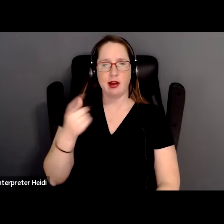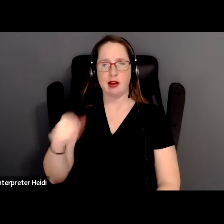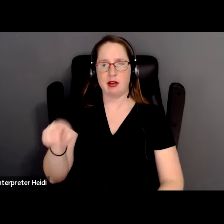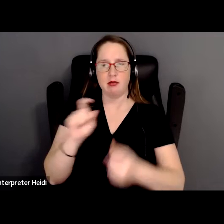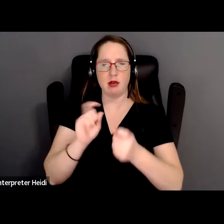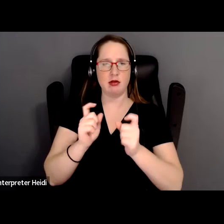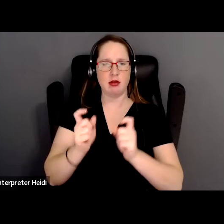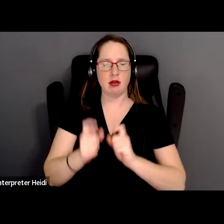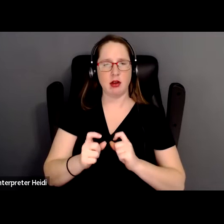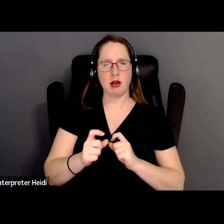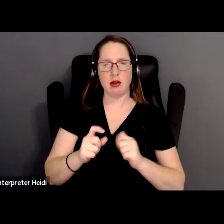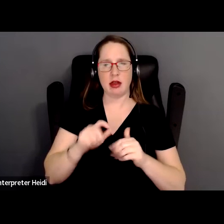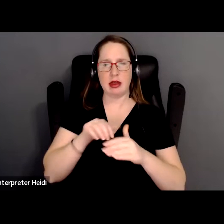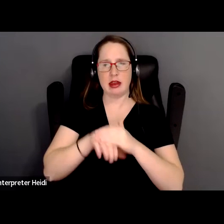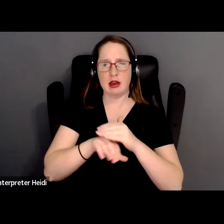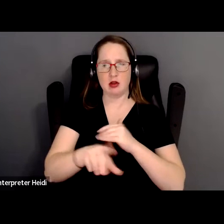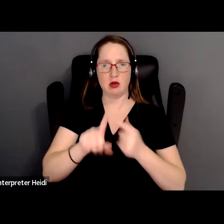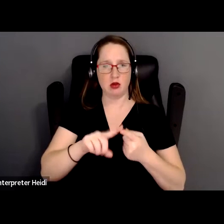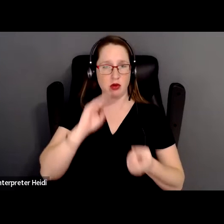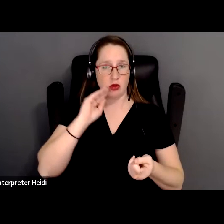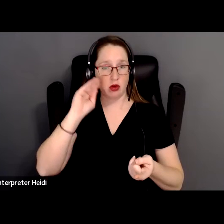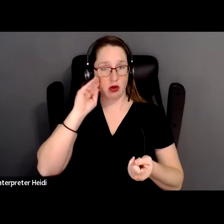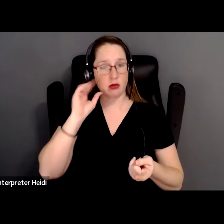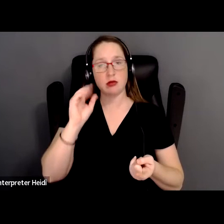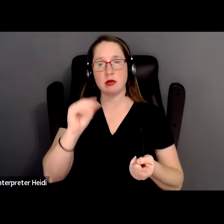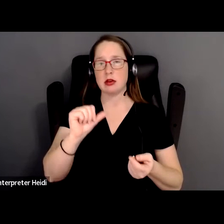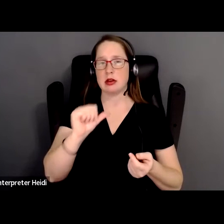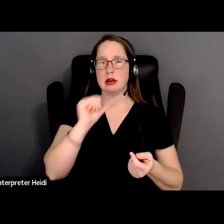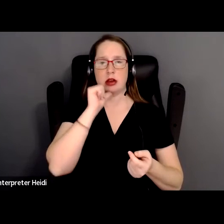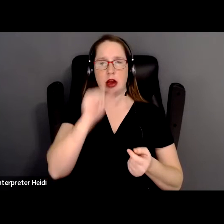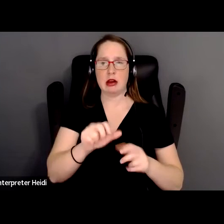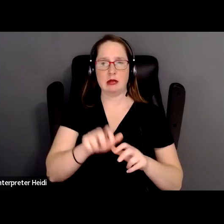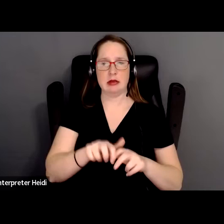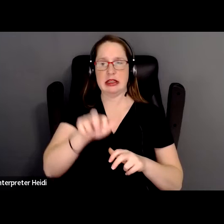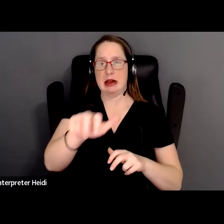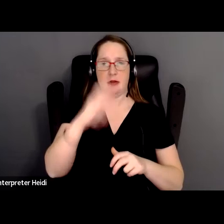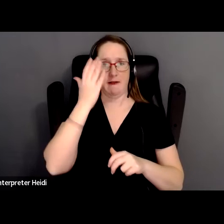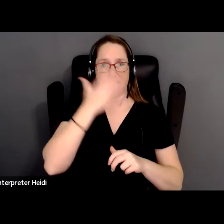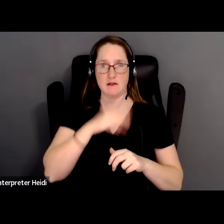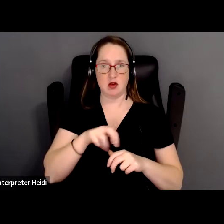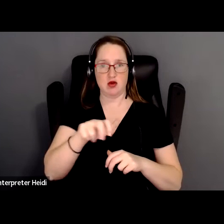the entrances to the homes so that there would not be a step in on the front door they put a